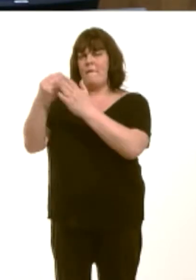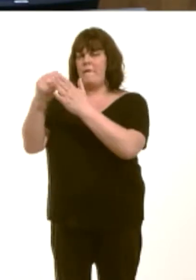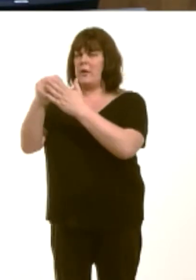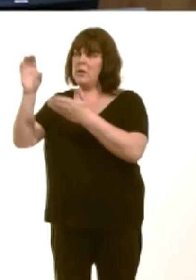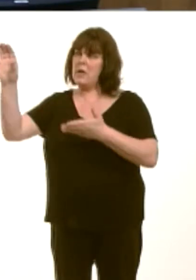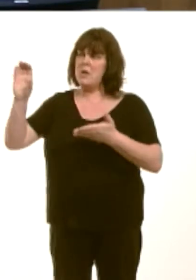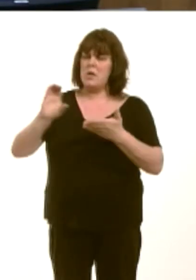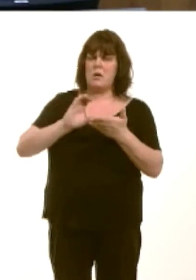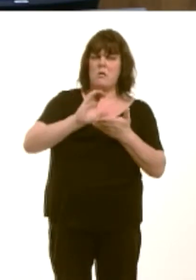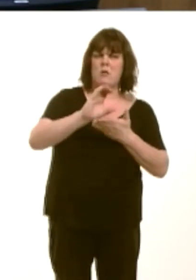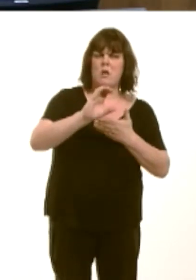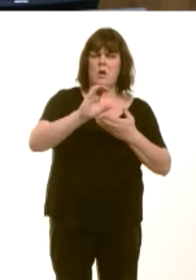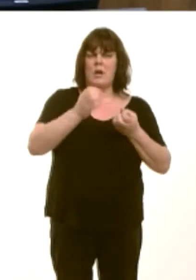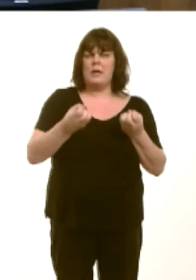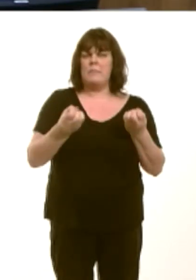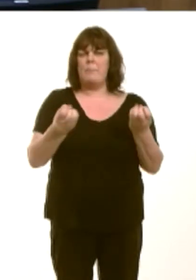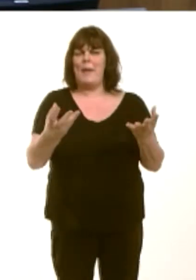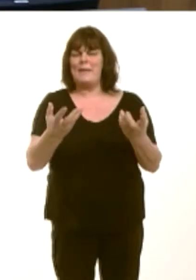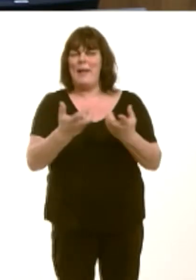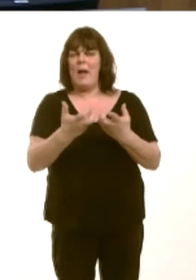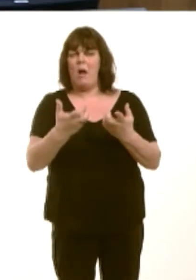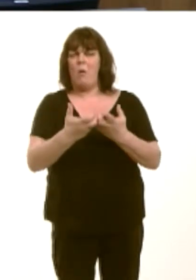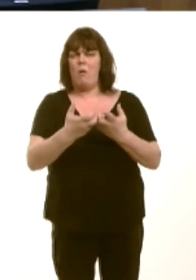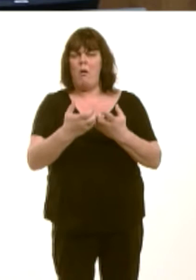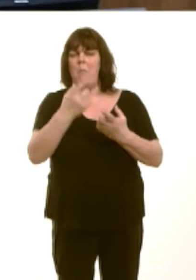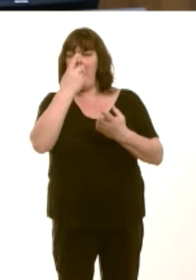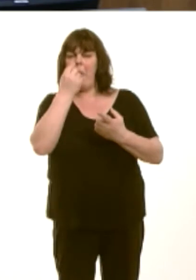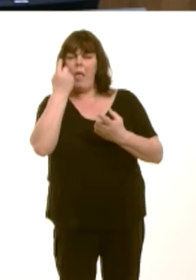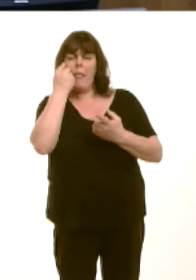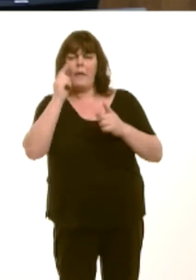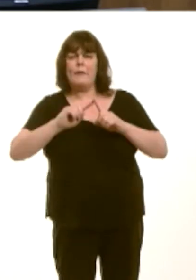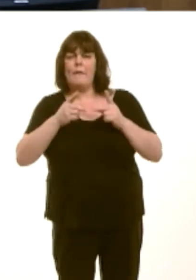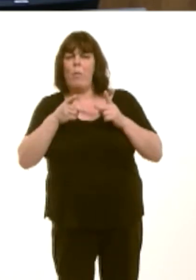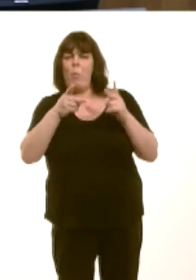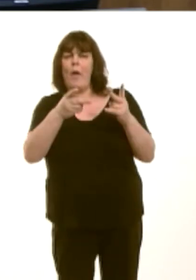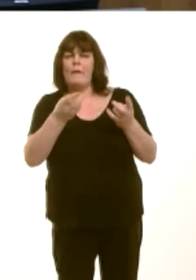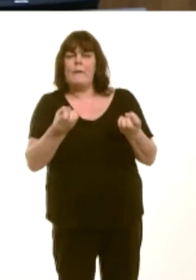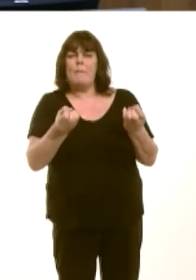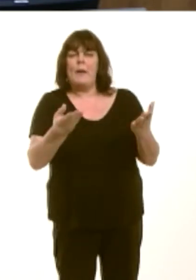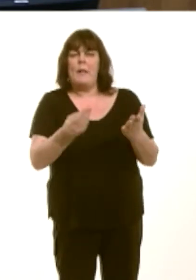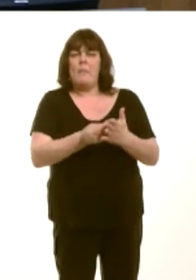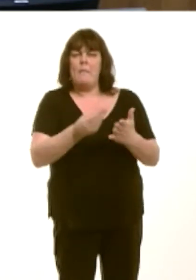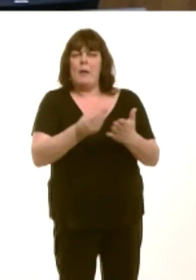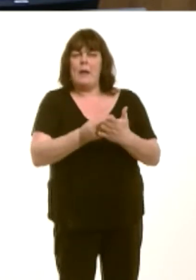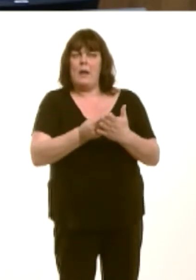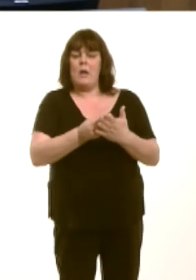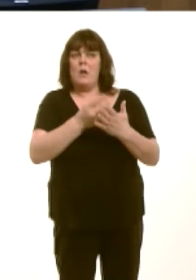may be used in different ways in order to have the greatest impact on the economy?